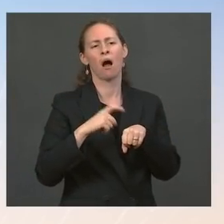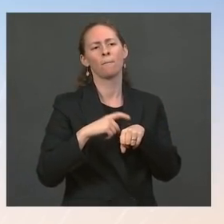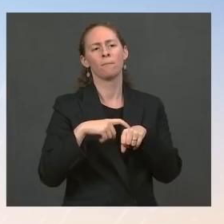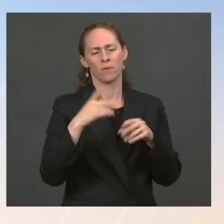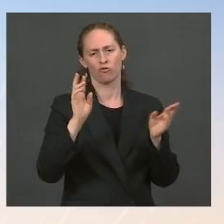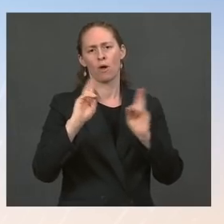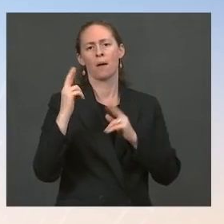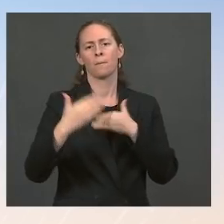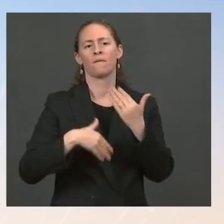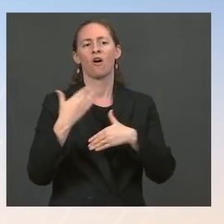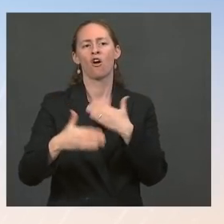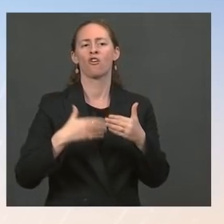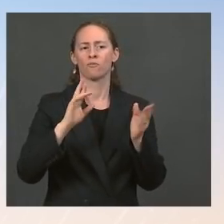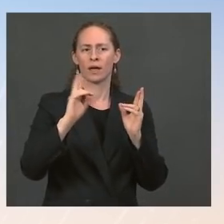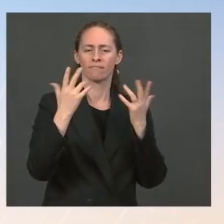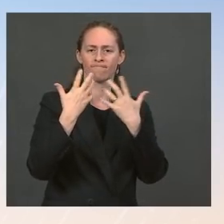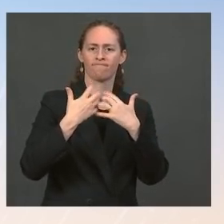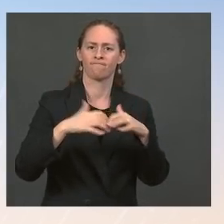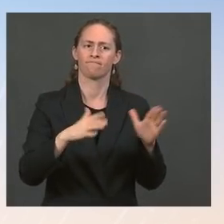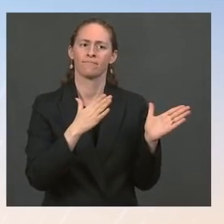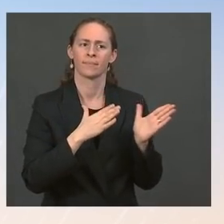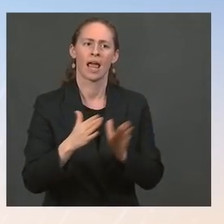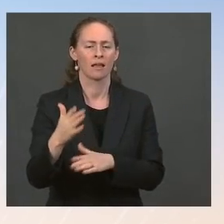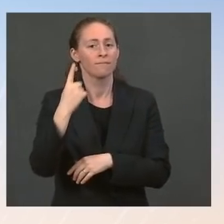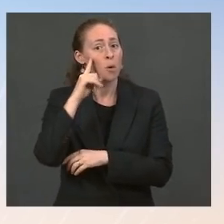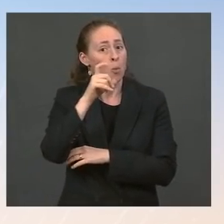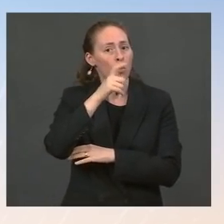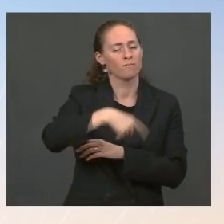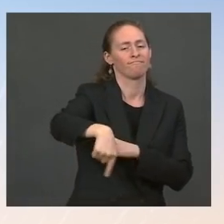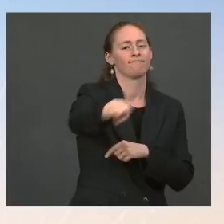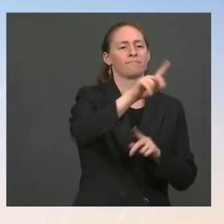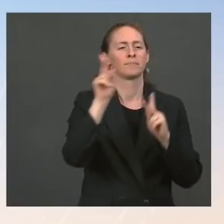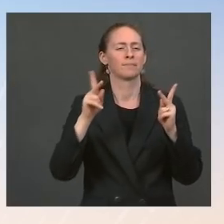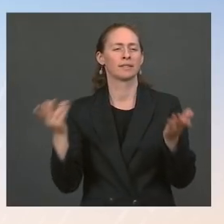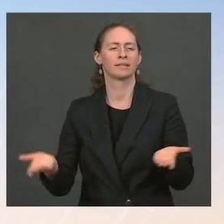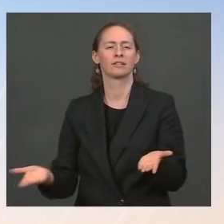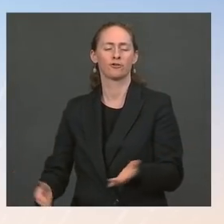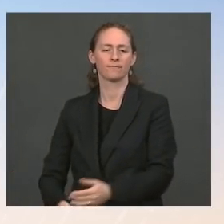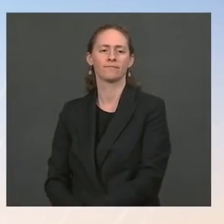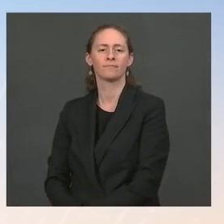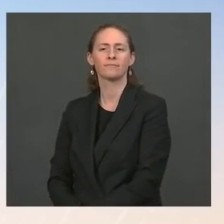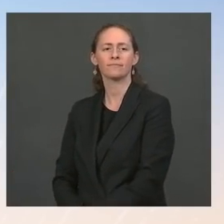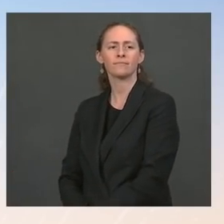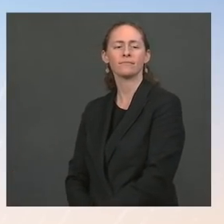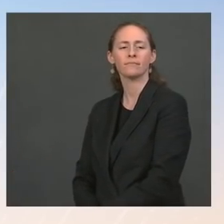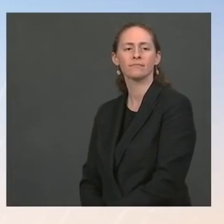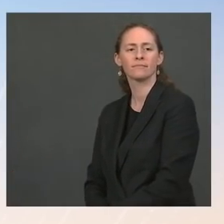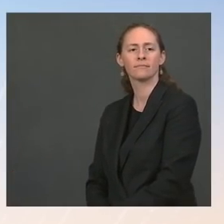The Press: Does the sense of urgency have anything to do with the President's trip coming up in just a matter of eight working days?